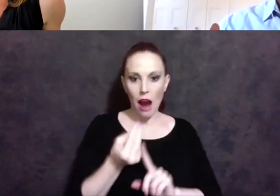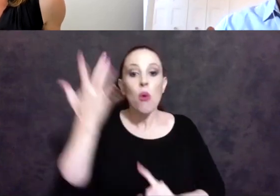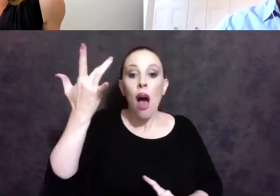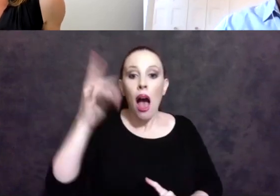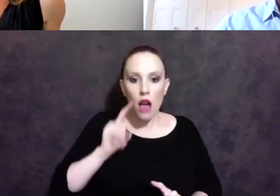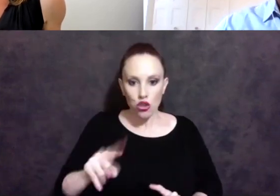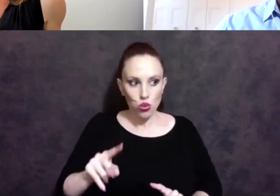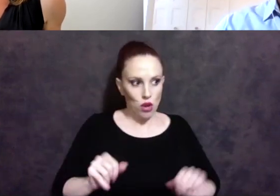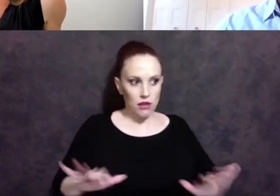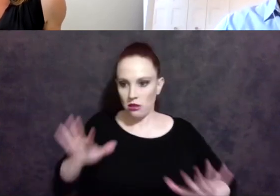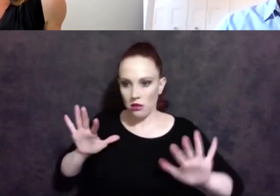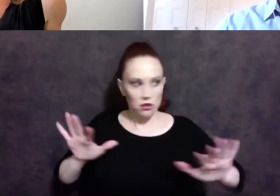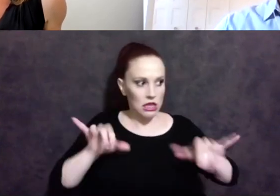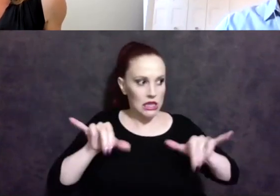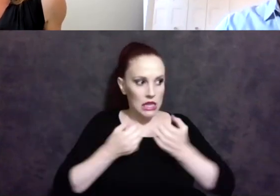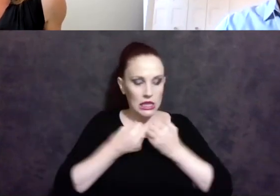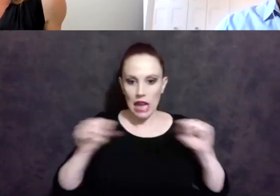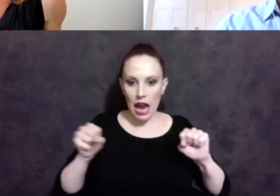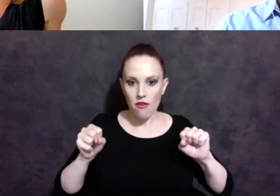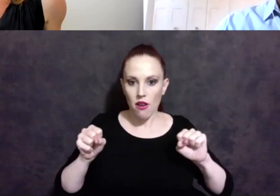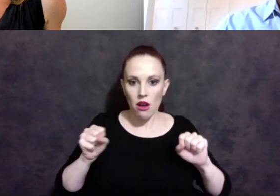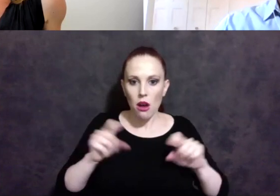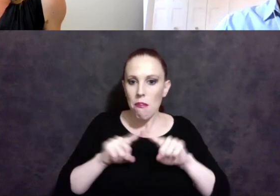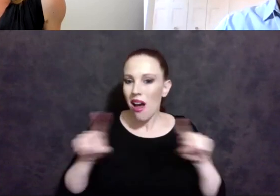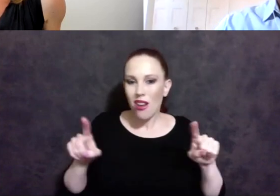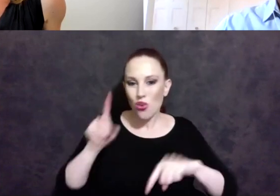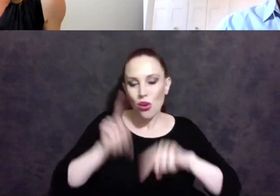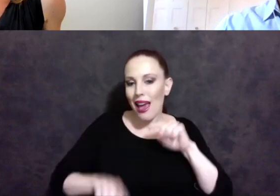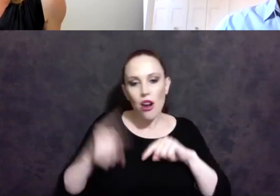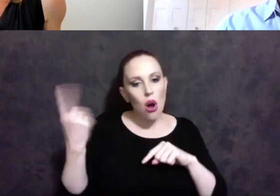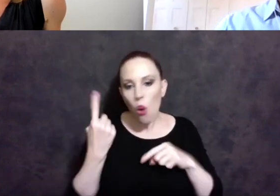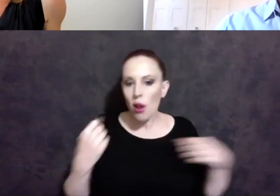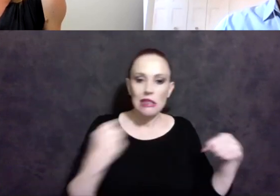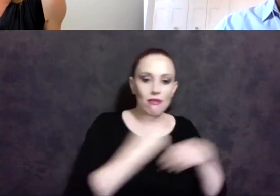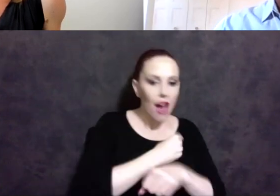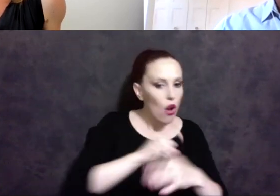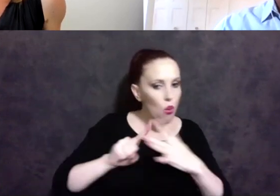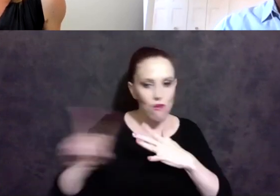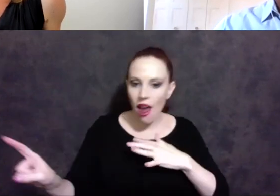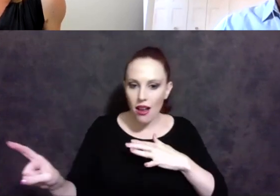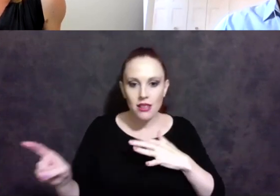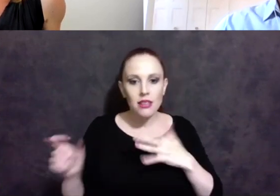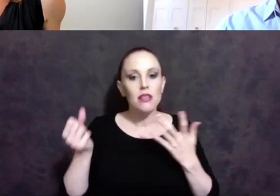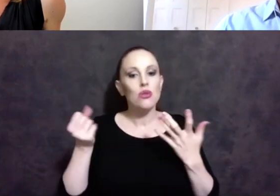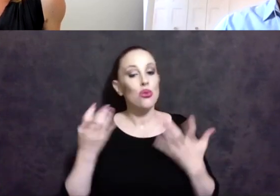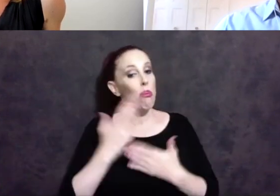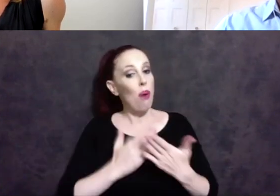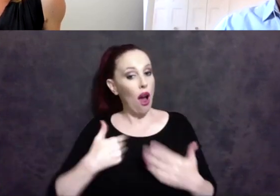safe but you can't necessarily always fight or flight, so when I would experience that